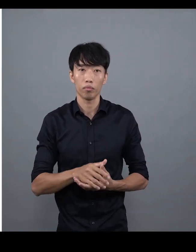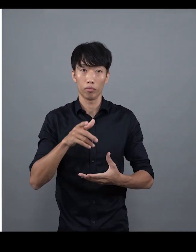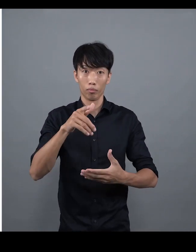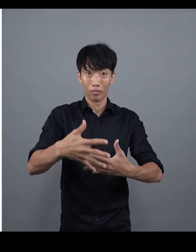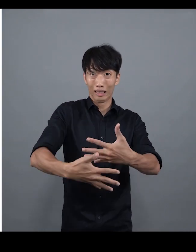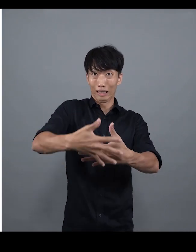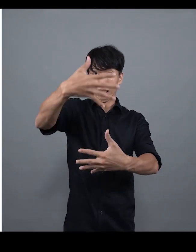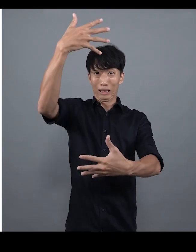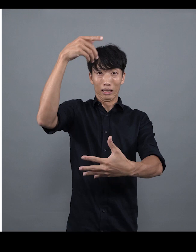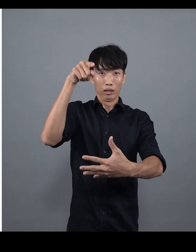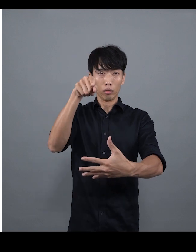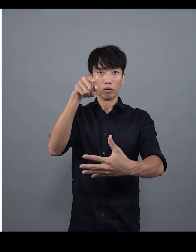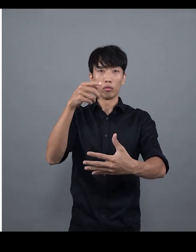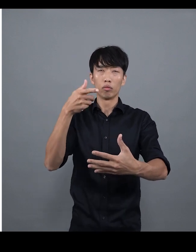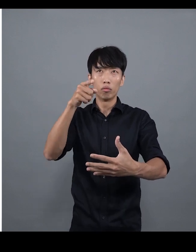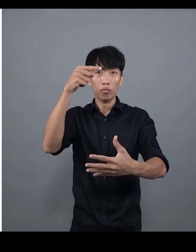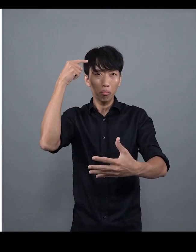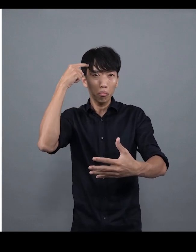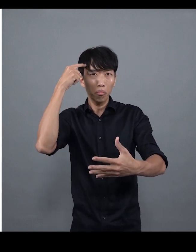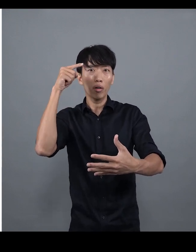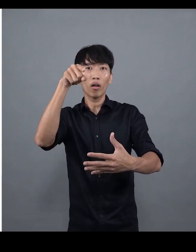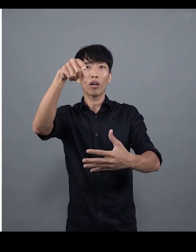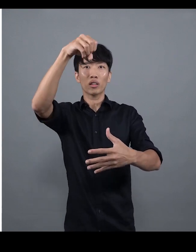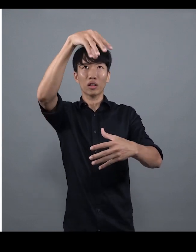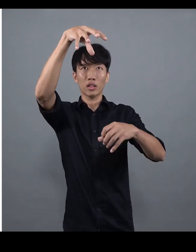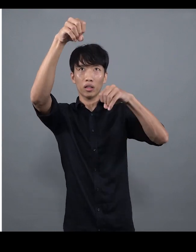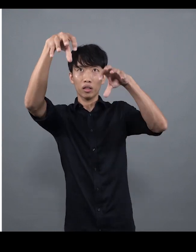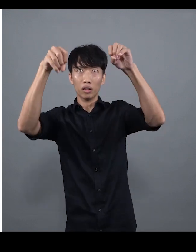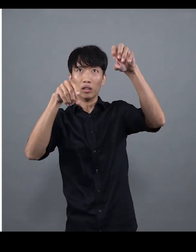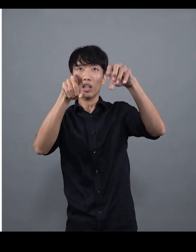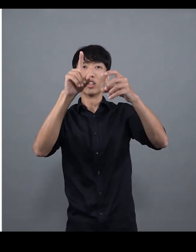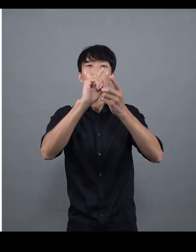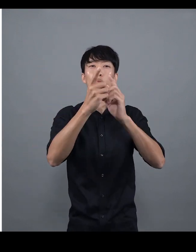but every light represents a household